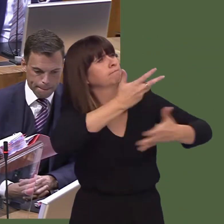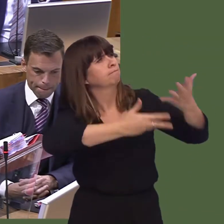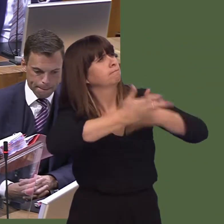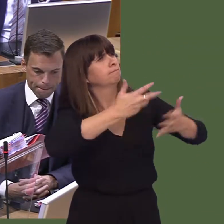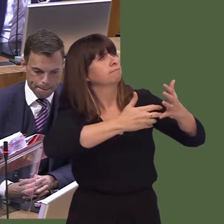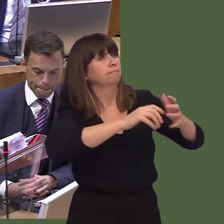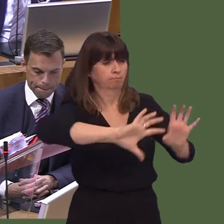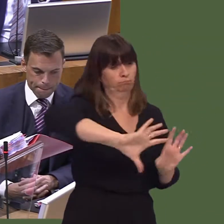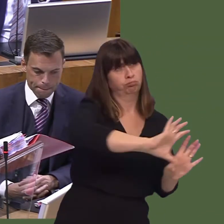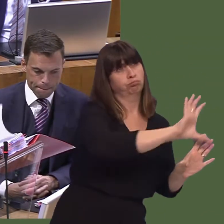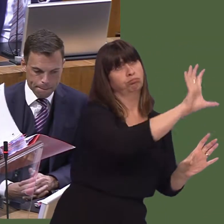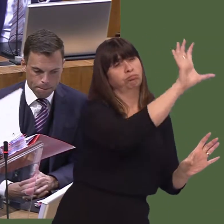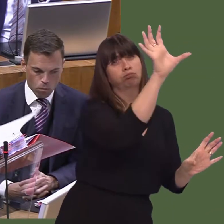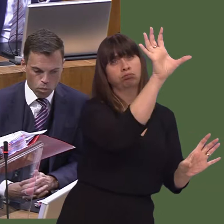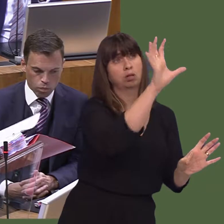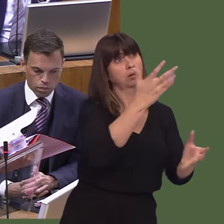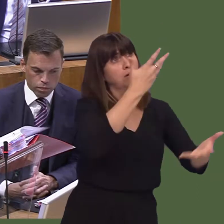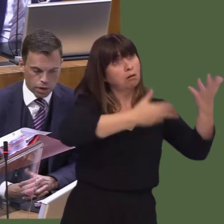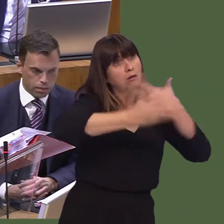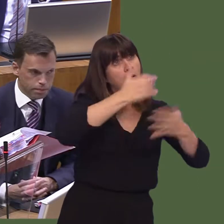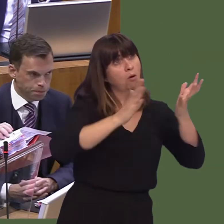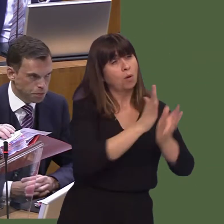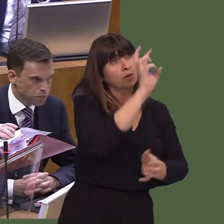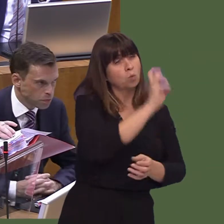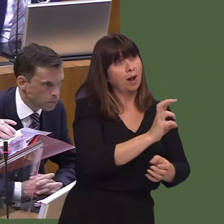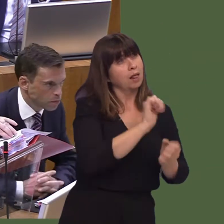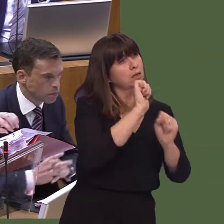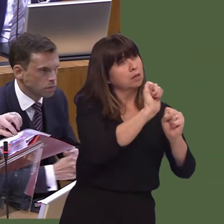and Hywel Dda have made to strengthen all of their integrated arrangements.